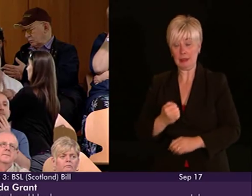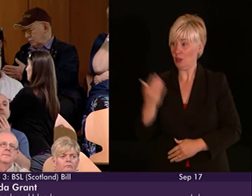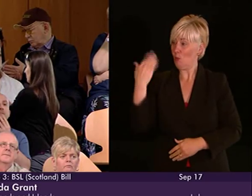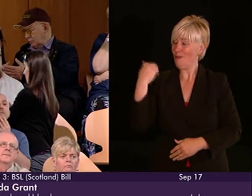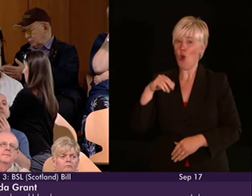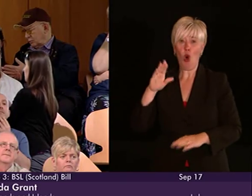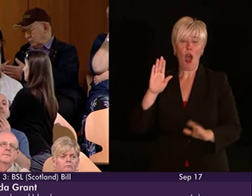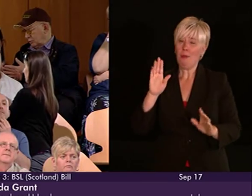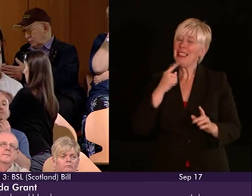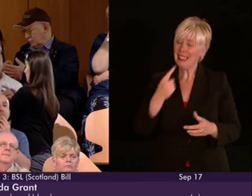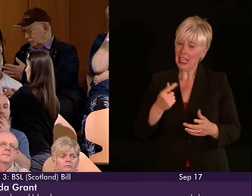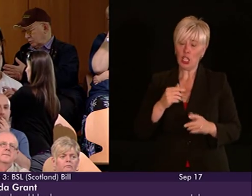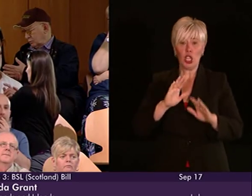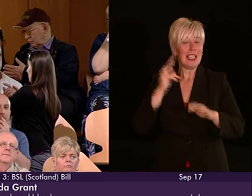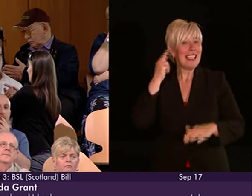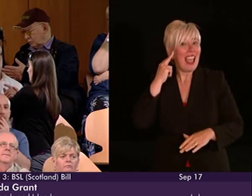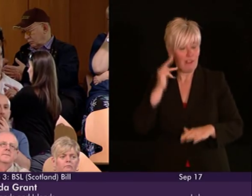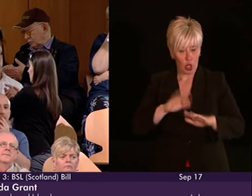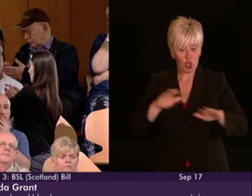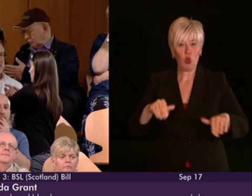children have lower attainment than hearing